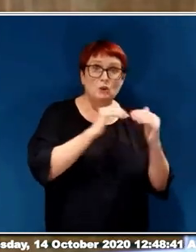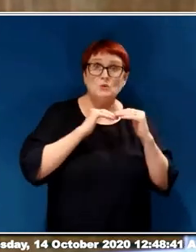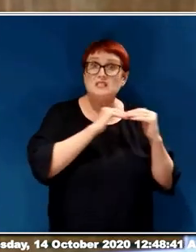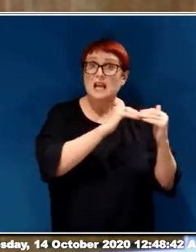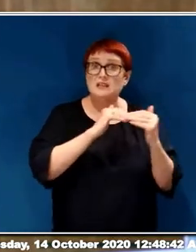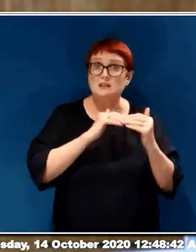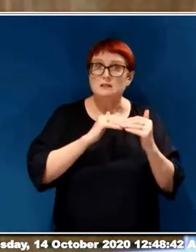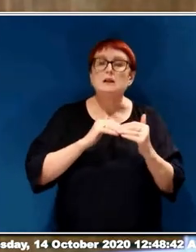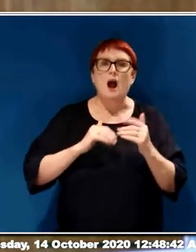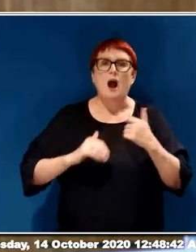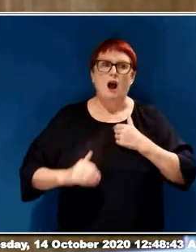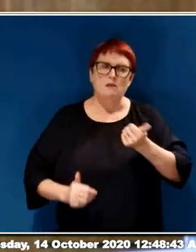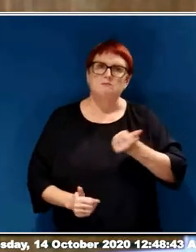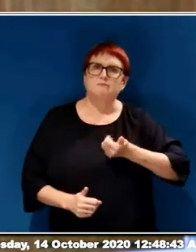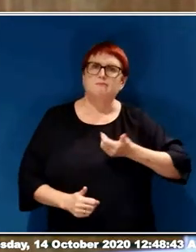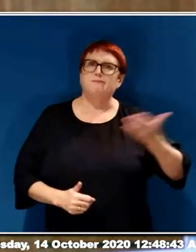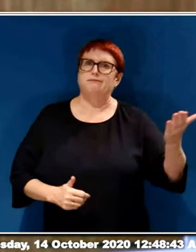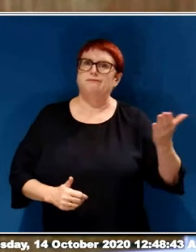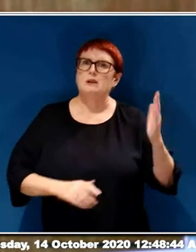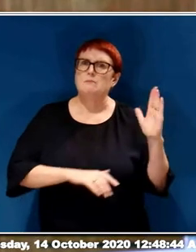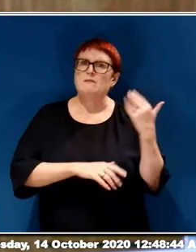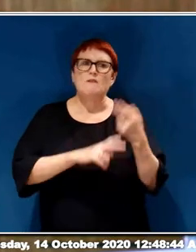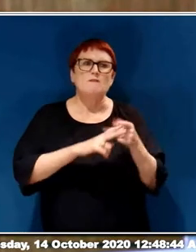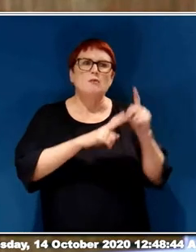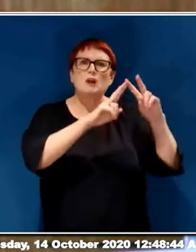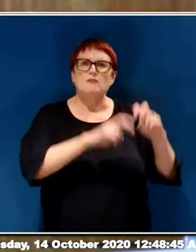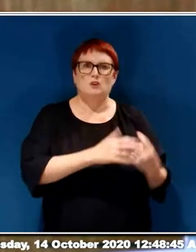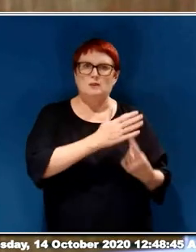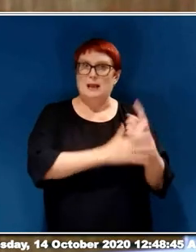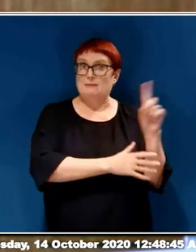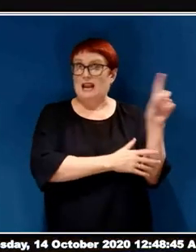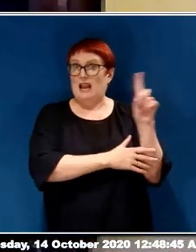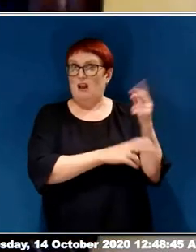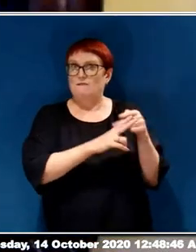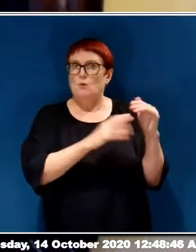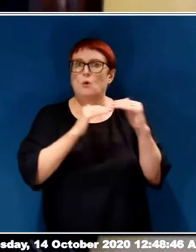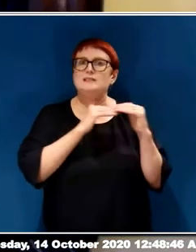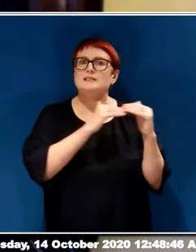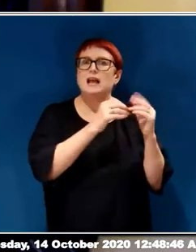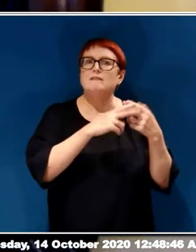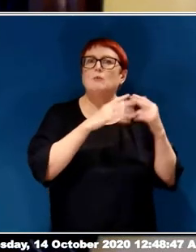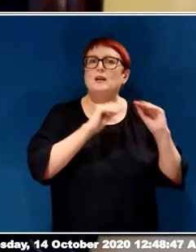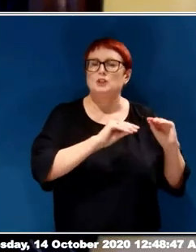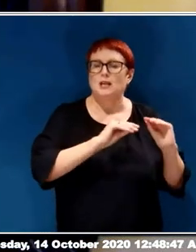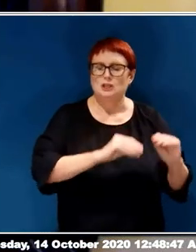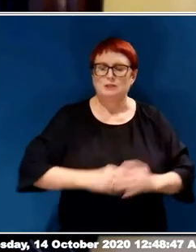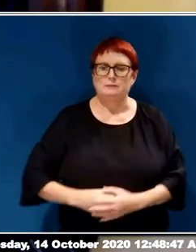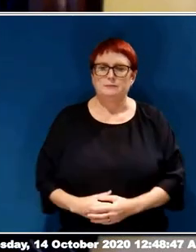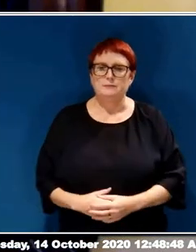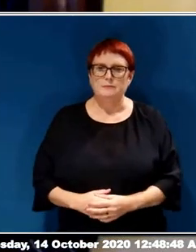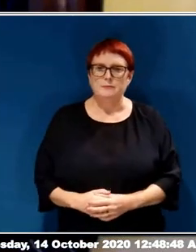review that is currently underway. I believe that's the one document I didn't print out in preparation for